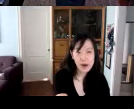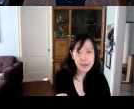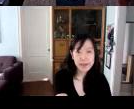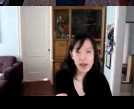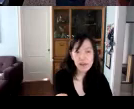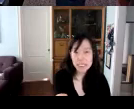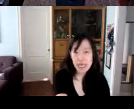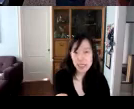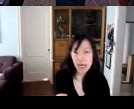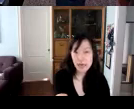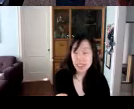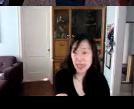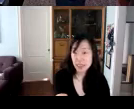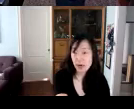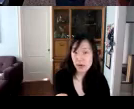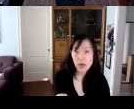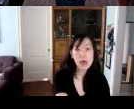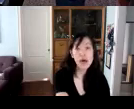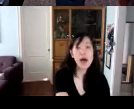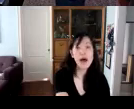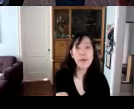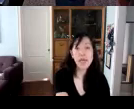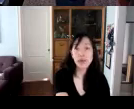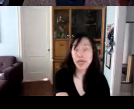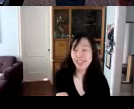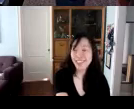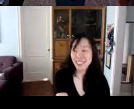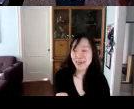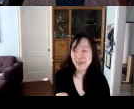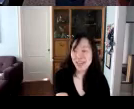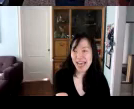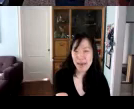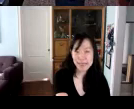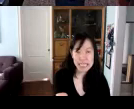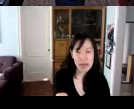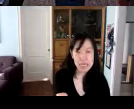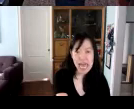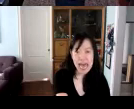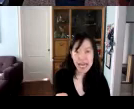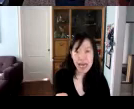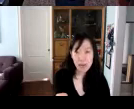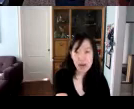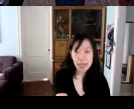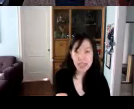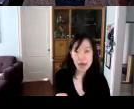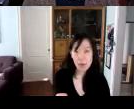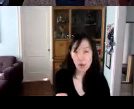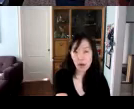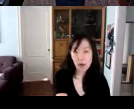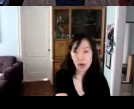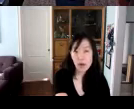Myself, Masami Kawazato, and you can get in touch with me at masami@mrac.org